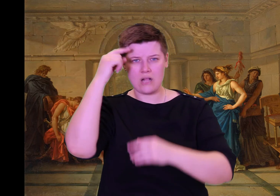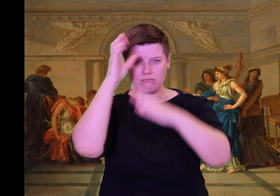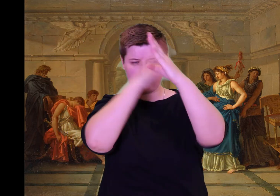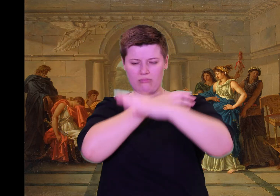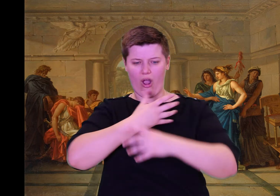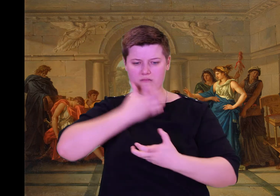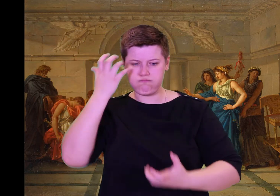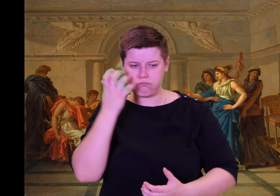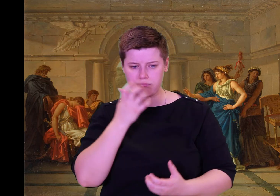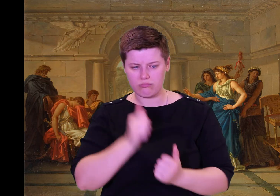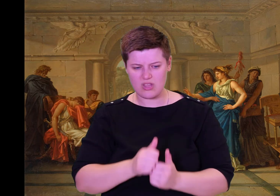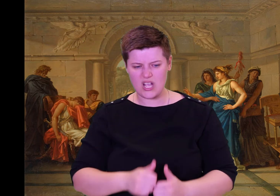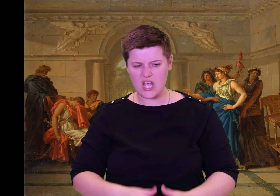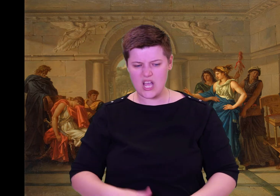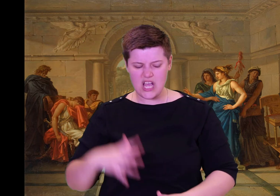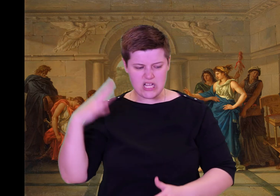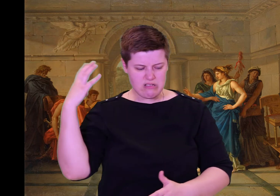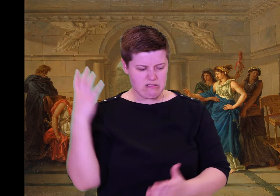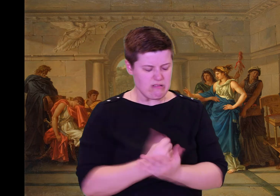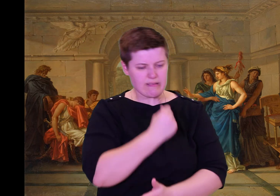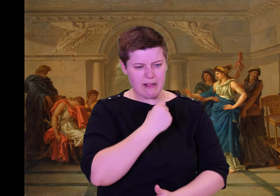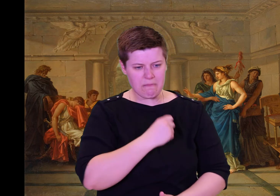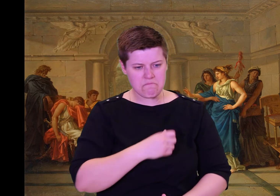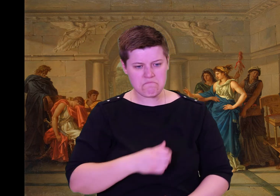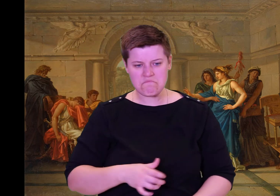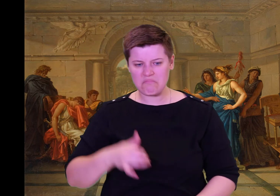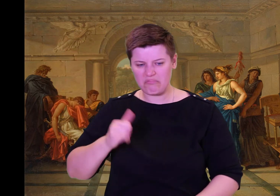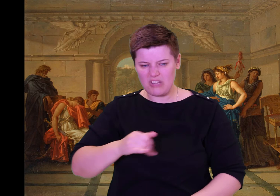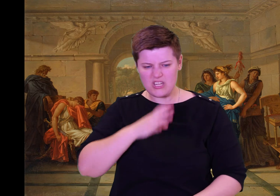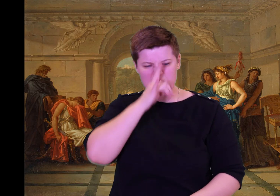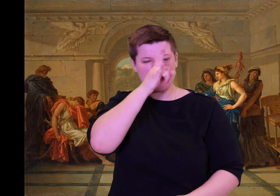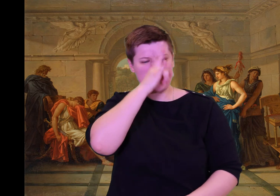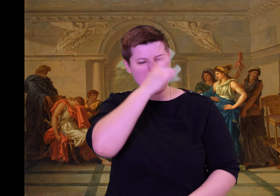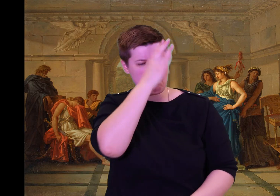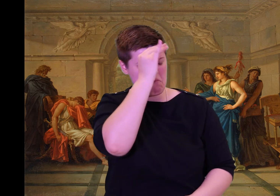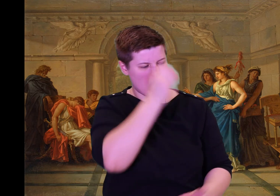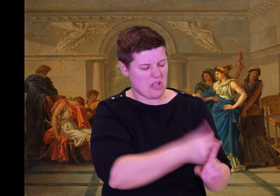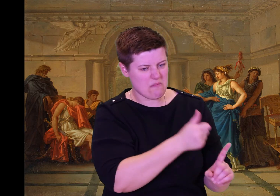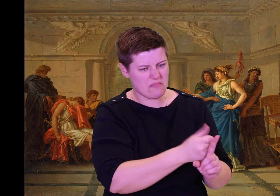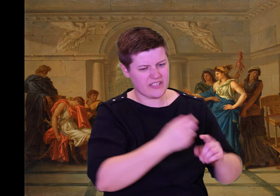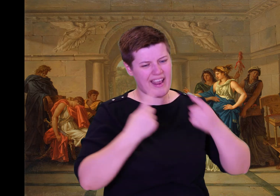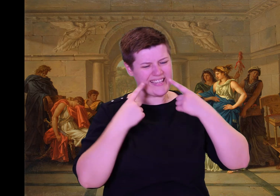That stuck-up boy succeeded in his stupid trip. We thought he would not manage it.